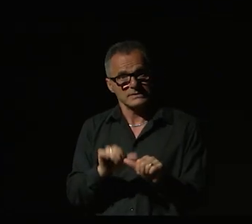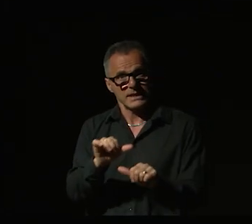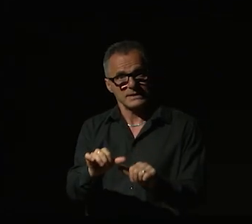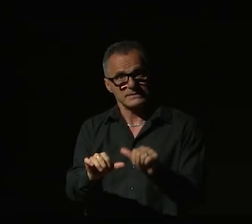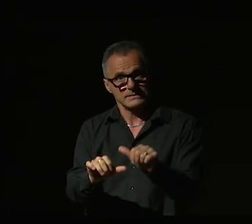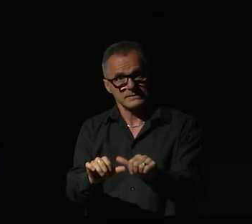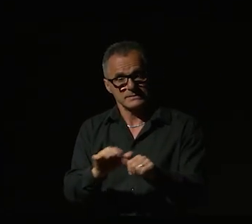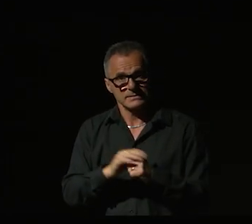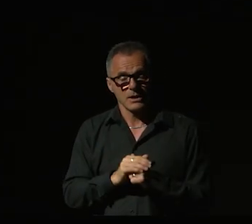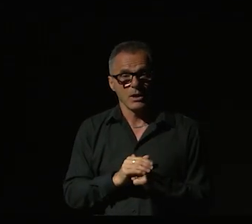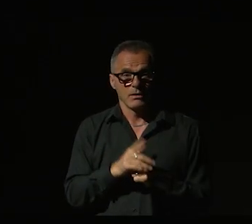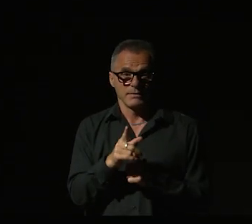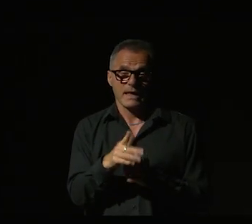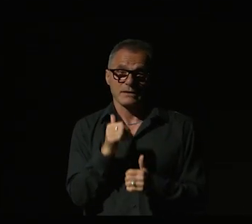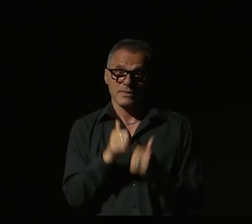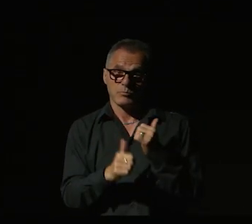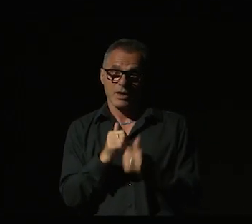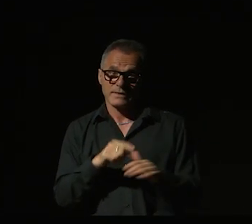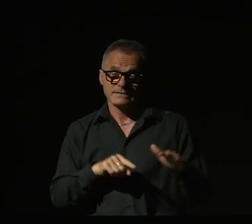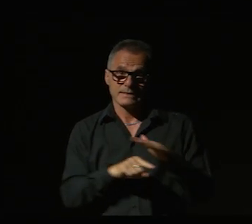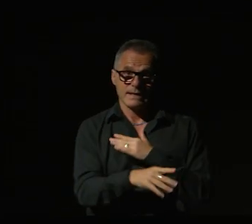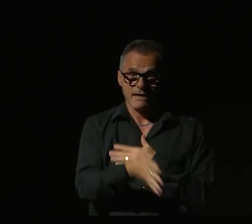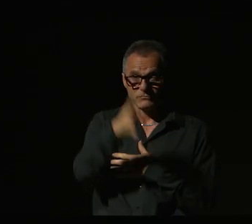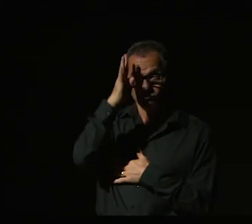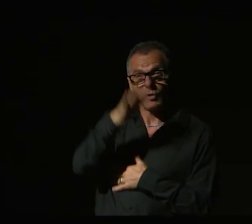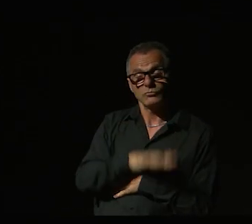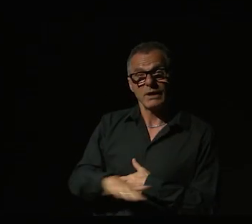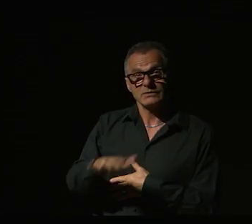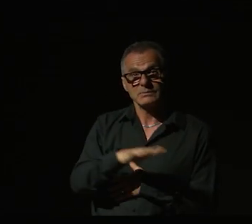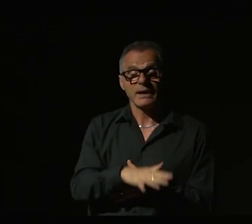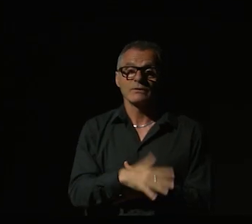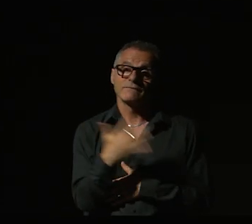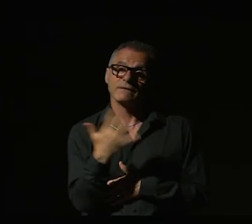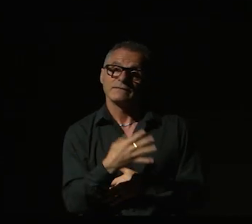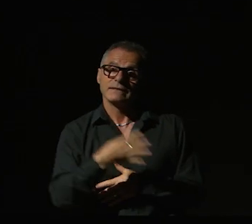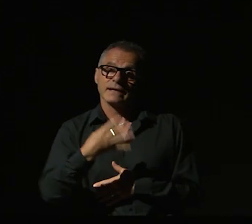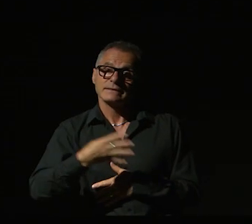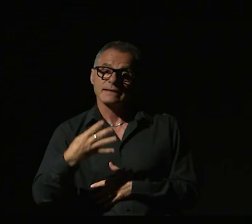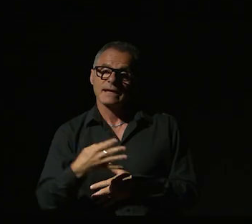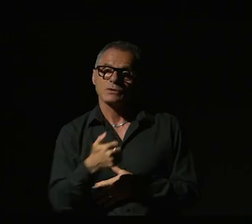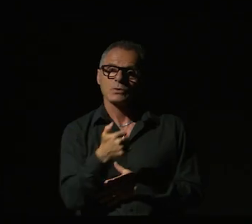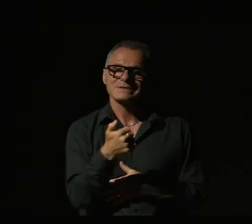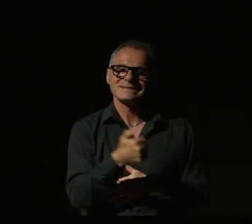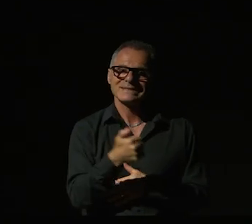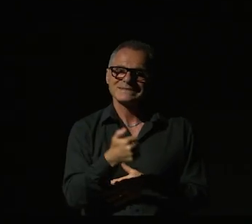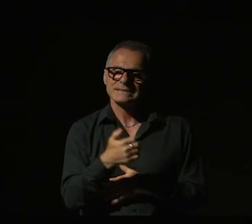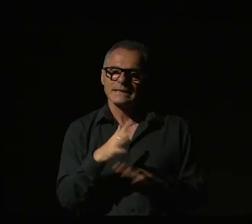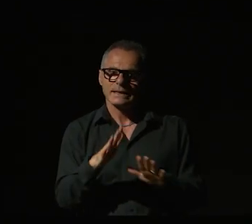after his brother's, departure from Rome possibly in 1599 or 1600, that's at the latest,